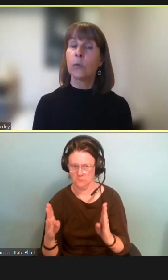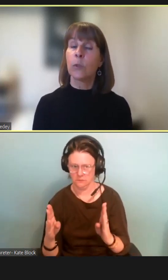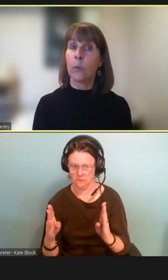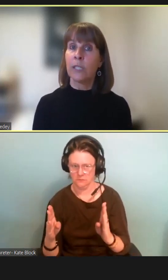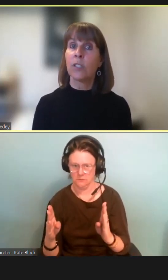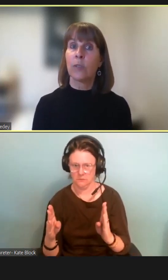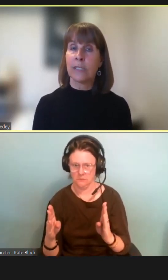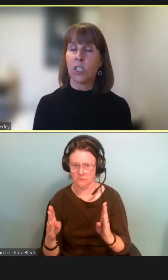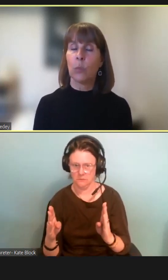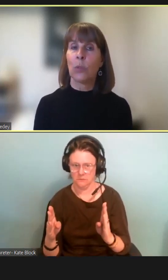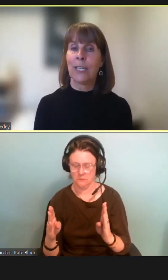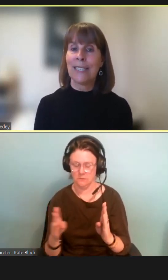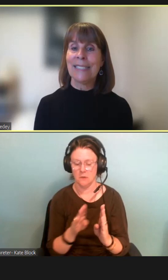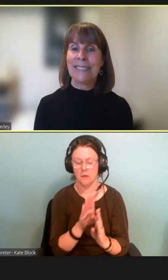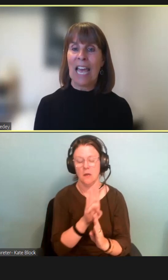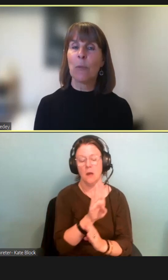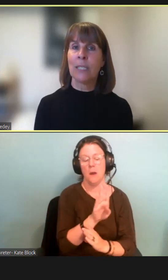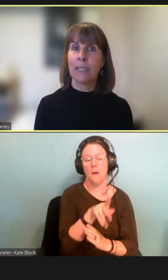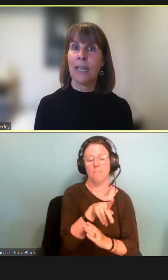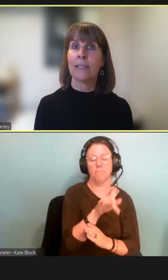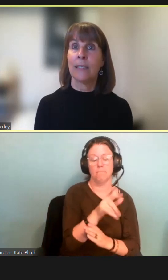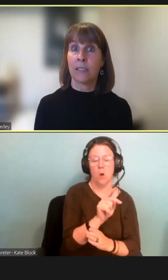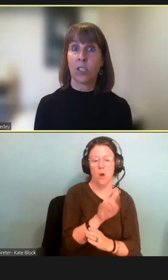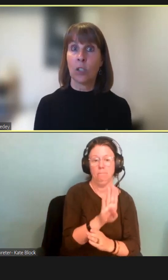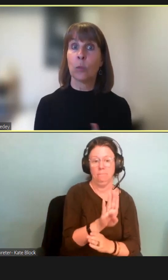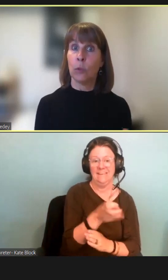when the transition planning is happening as the child's moving from